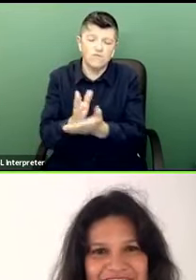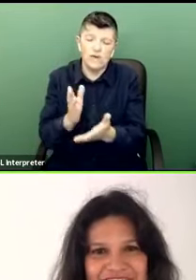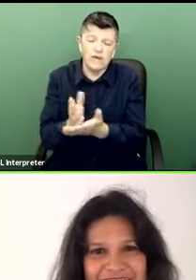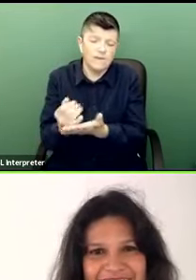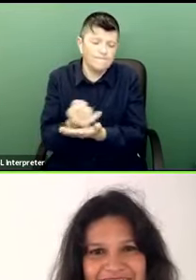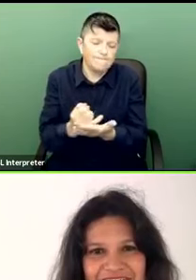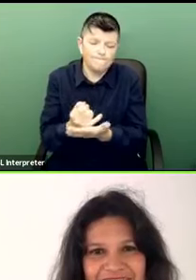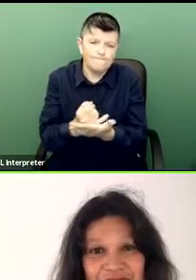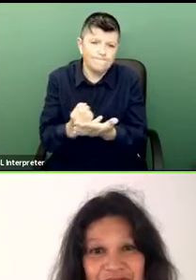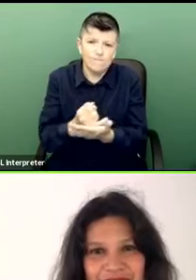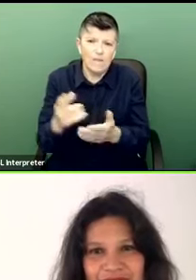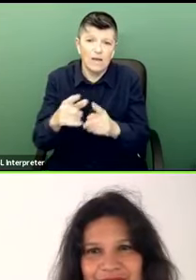that they place